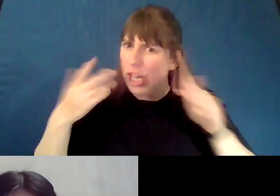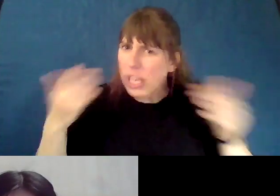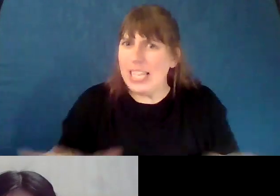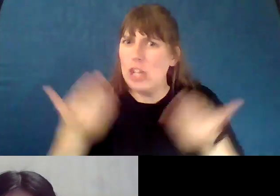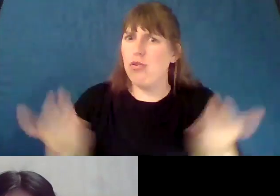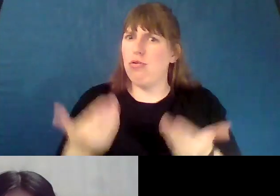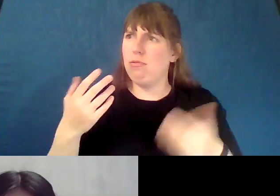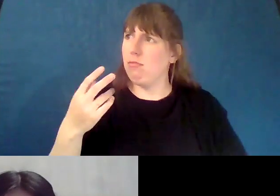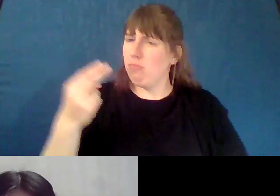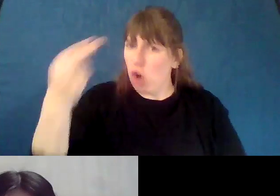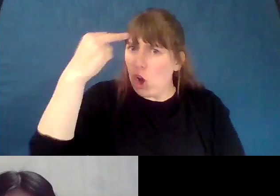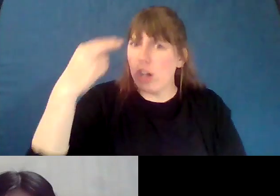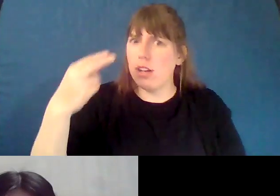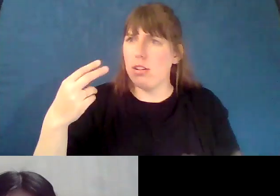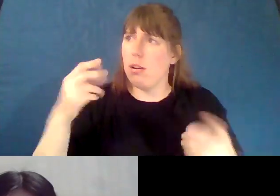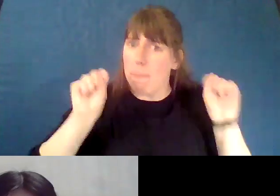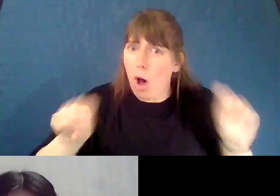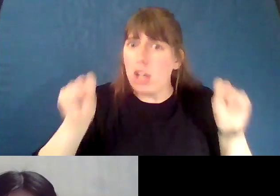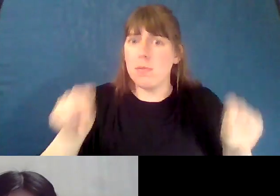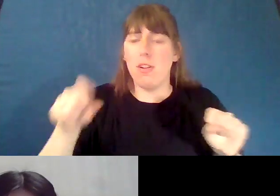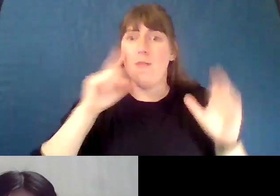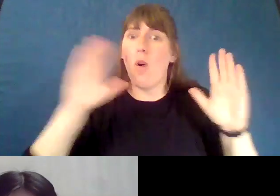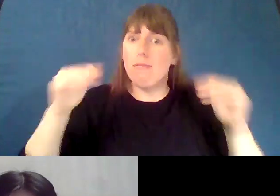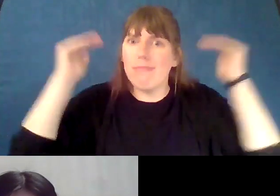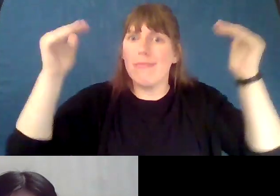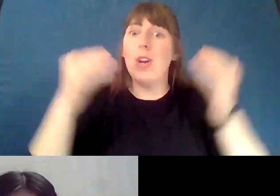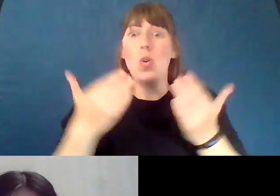for what is possible for the new generation to come, because then they could be like,